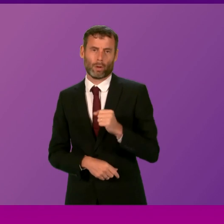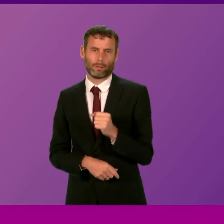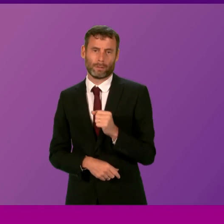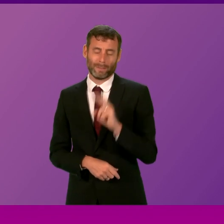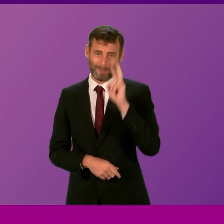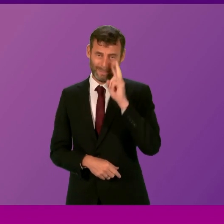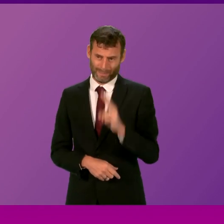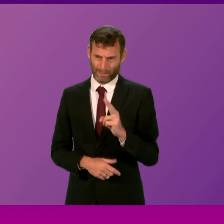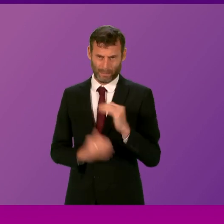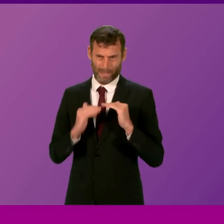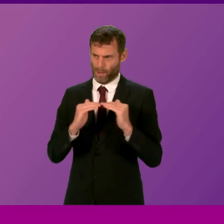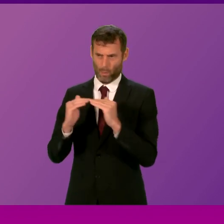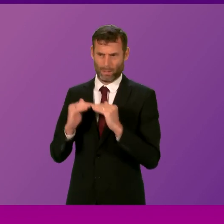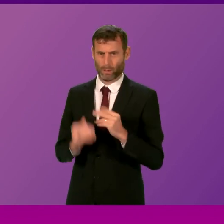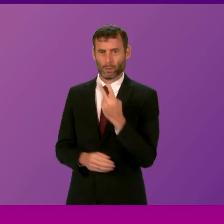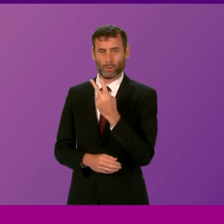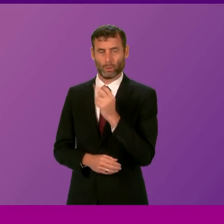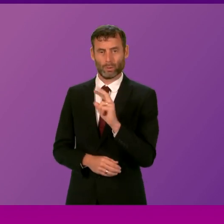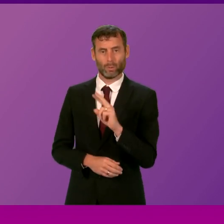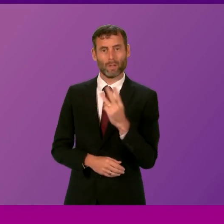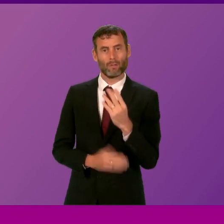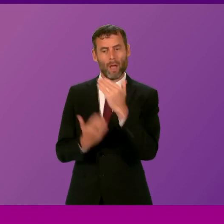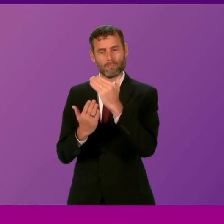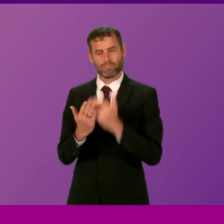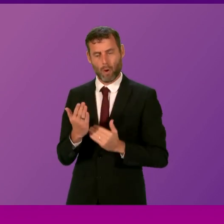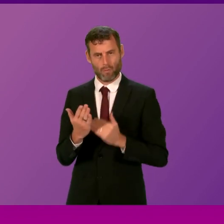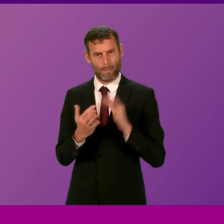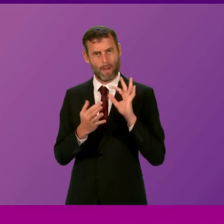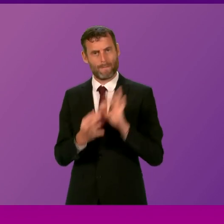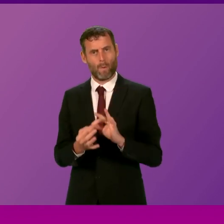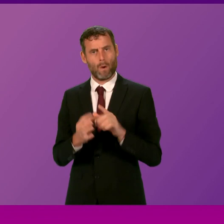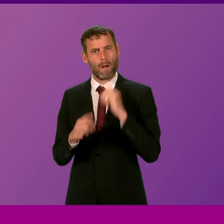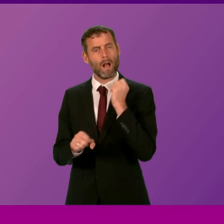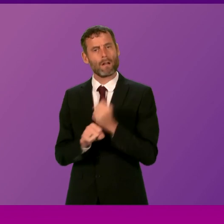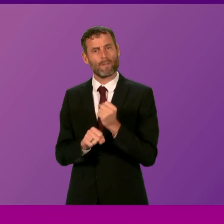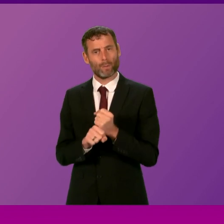The 2022-23 programme for government contained a promise to develop a payment for eligible 16